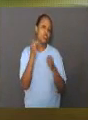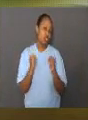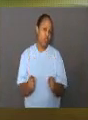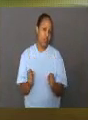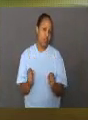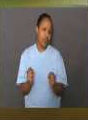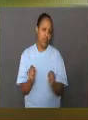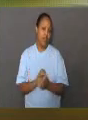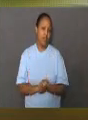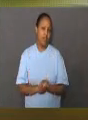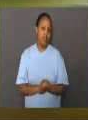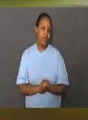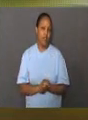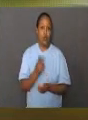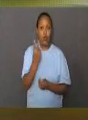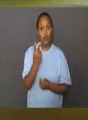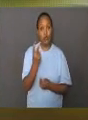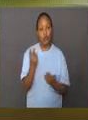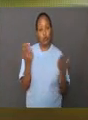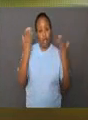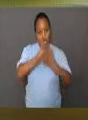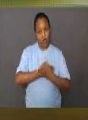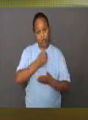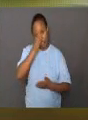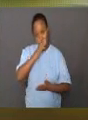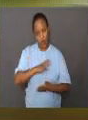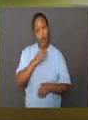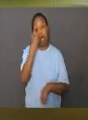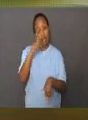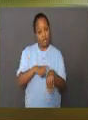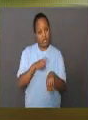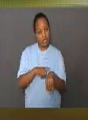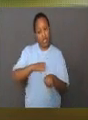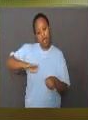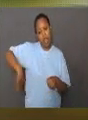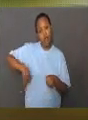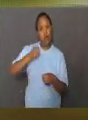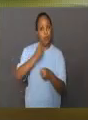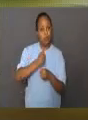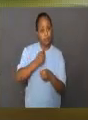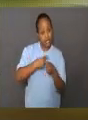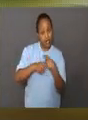on the two nights when the person who sometimes works late comes home earlier